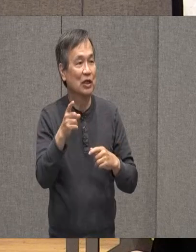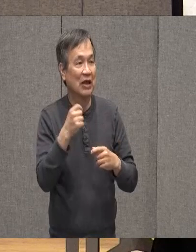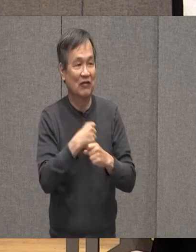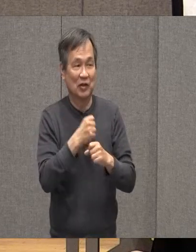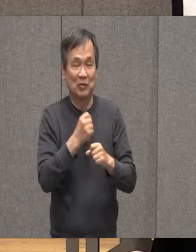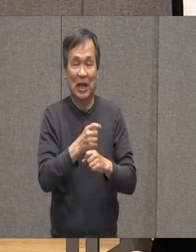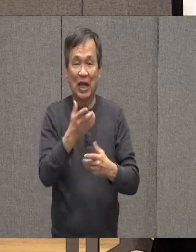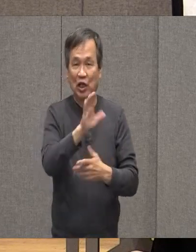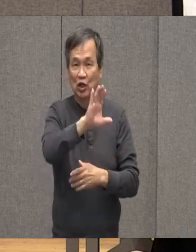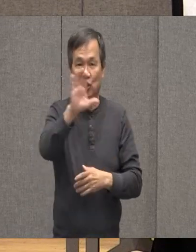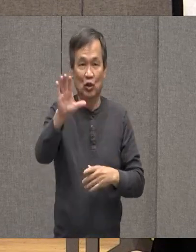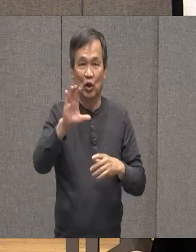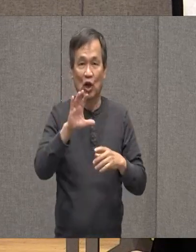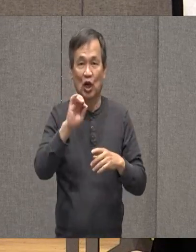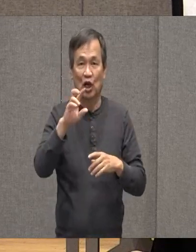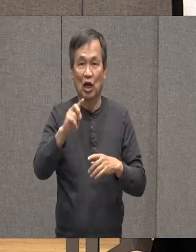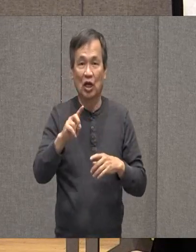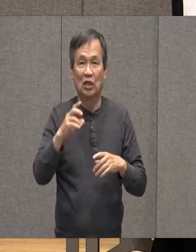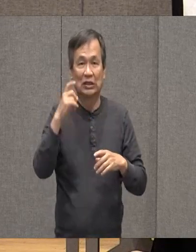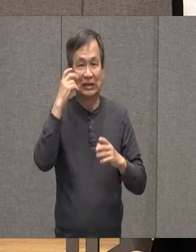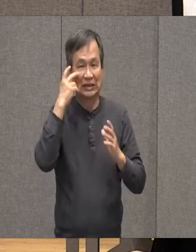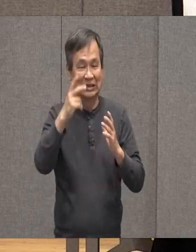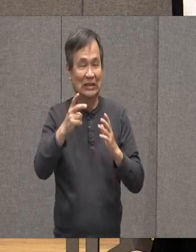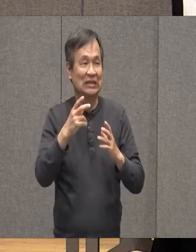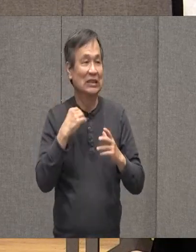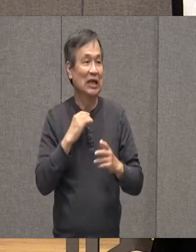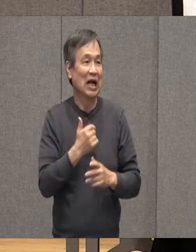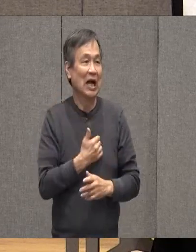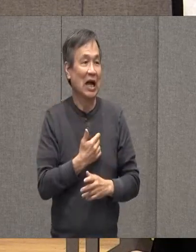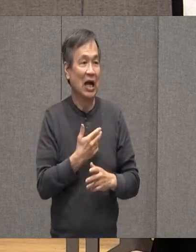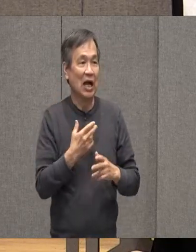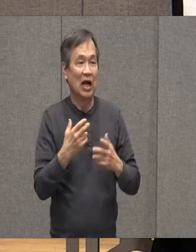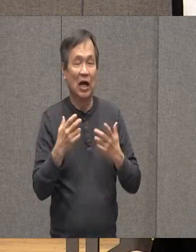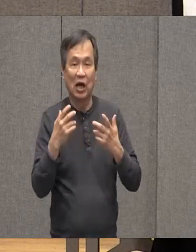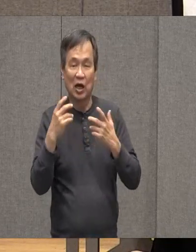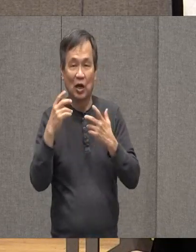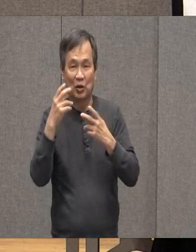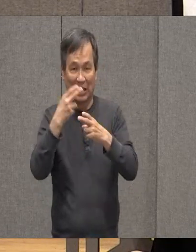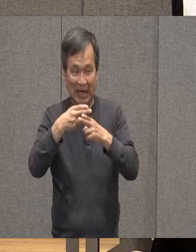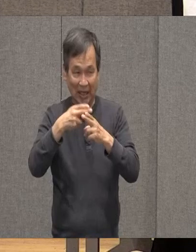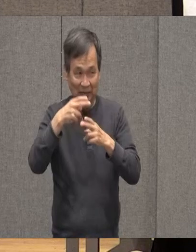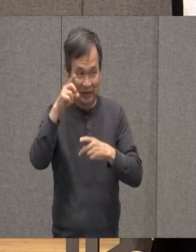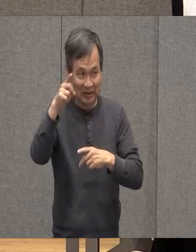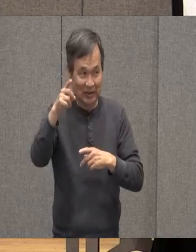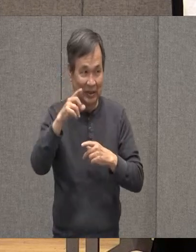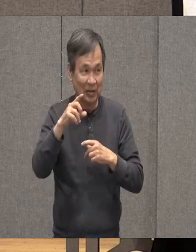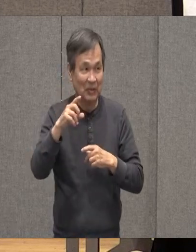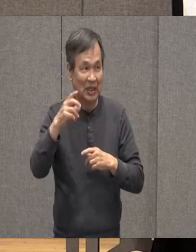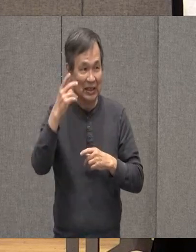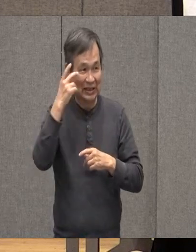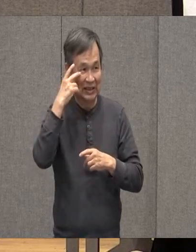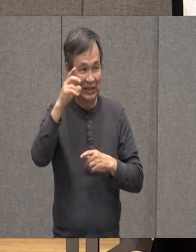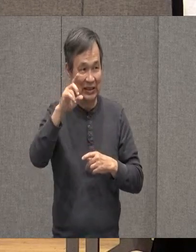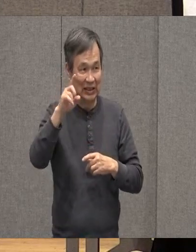So if you kind of look, I know our name our little placeholders are here, but if you kind of look around the spiral